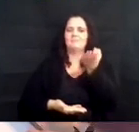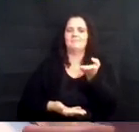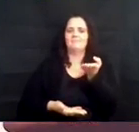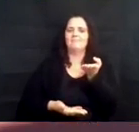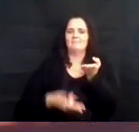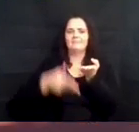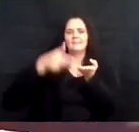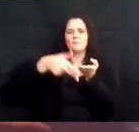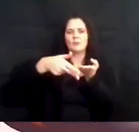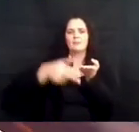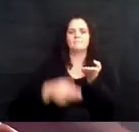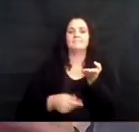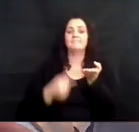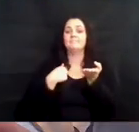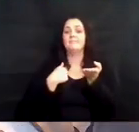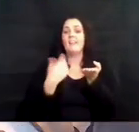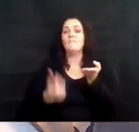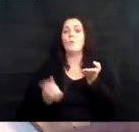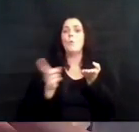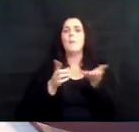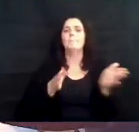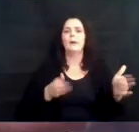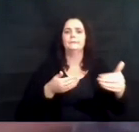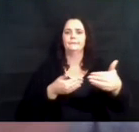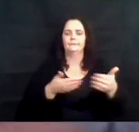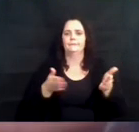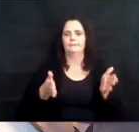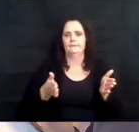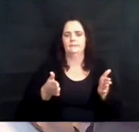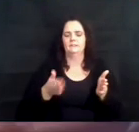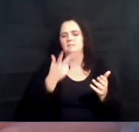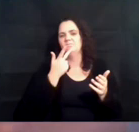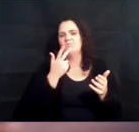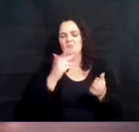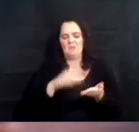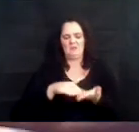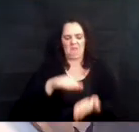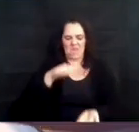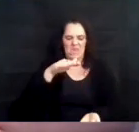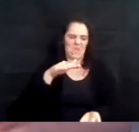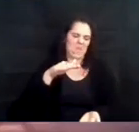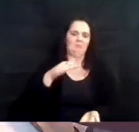my tablet up on a box so I've elevated it about 50 centimetres up above the